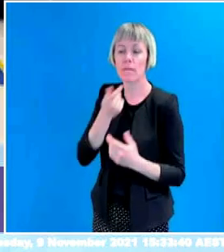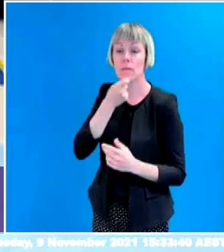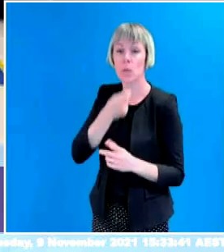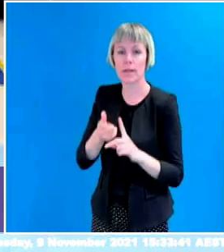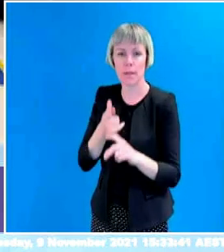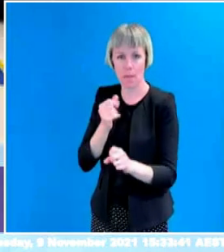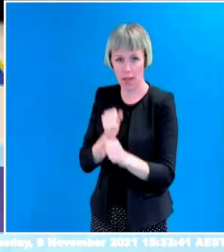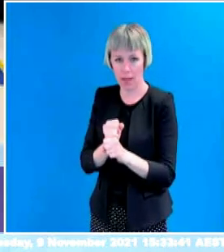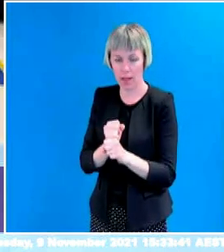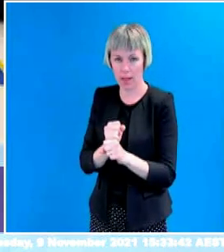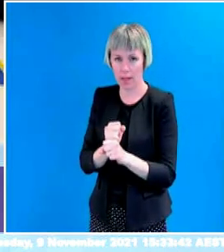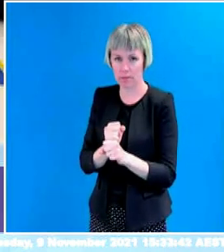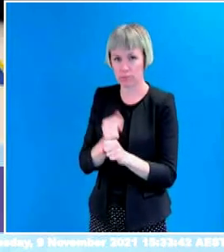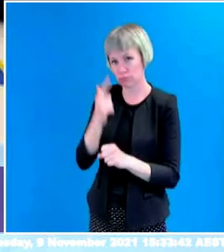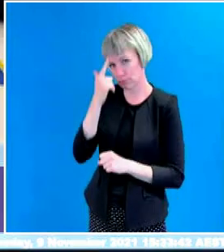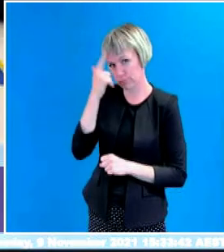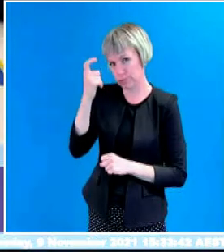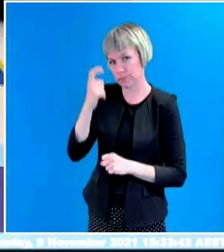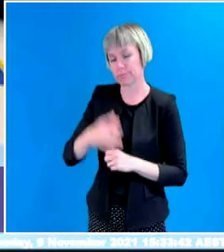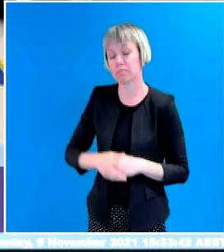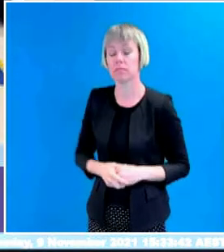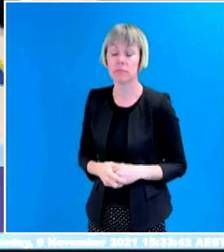To the extent that the concept of reasonable adjustments reflects